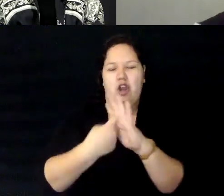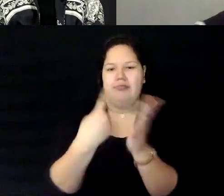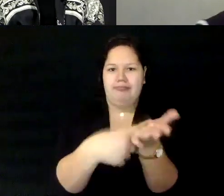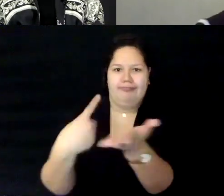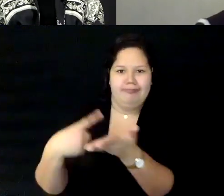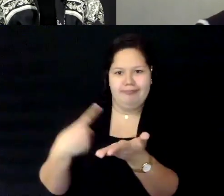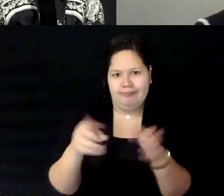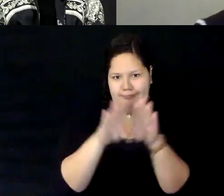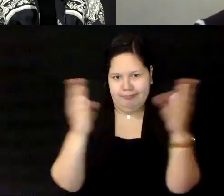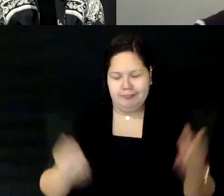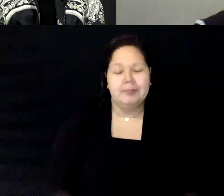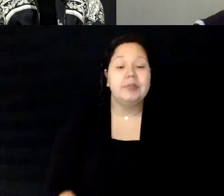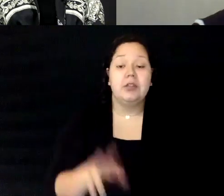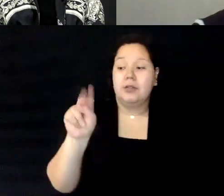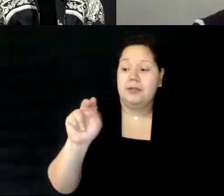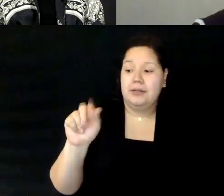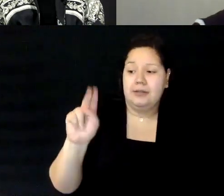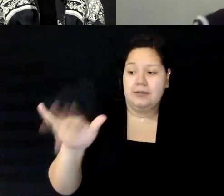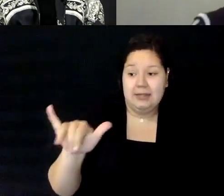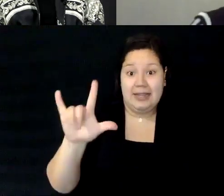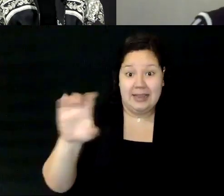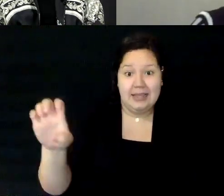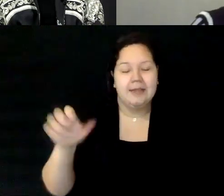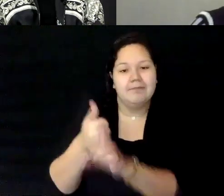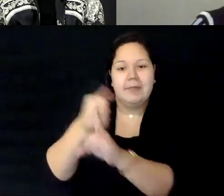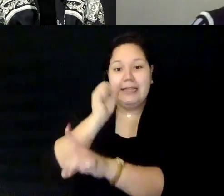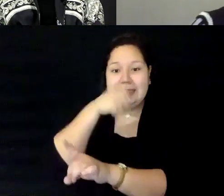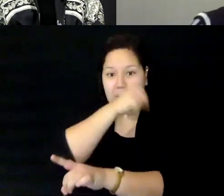So Nancy Lee is a Taiwanese, Canadian, interdisciplinary and media artist,